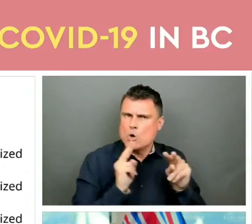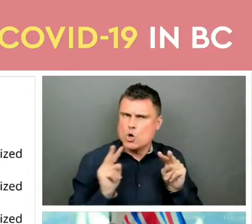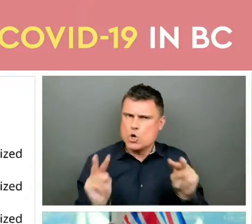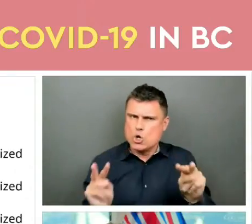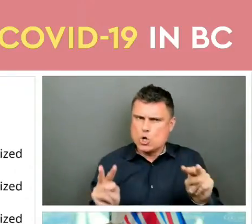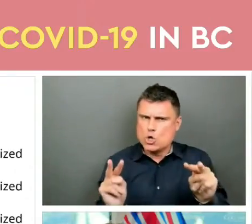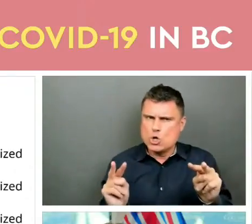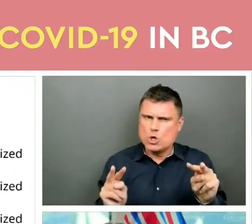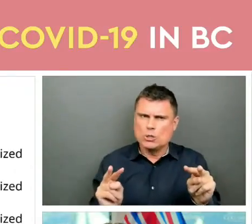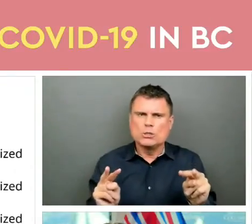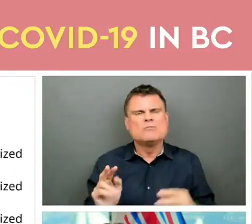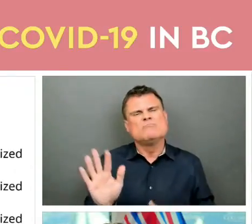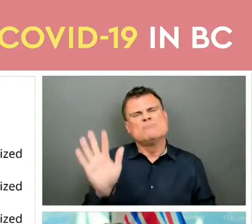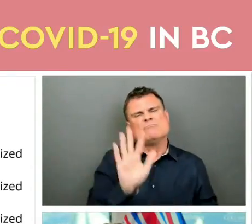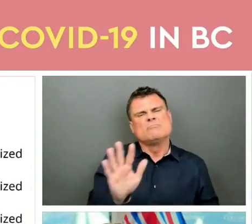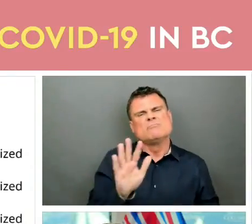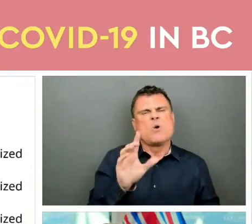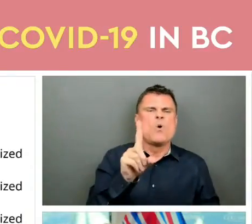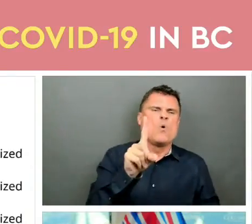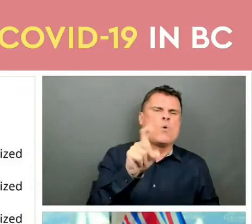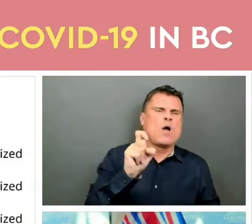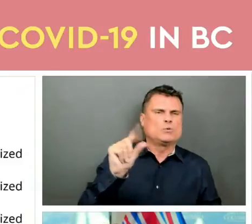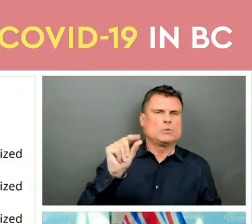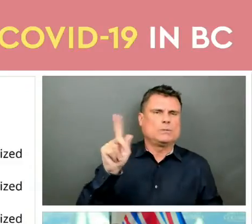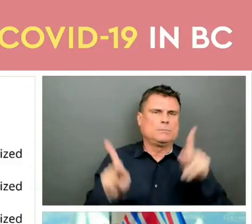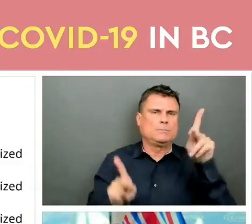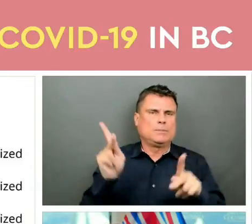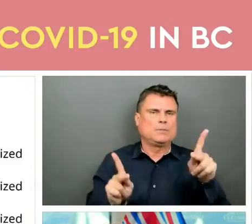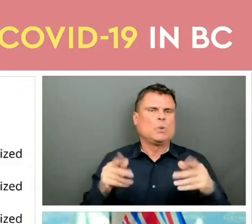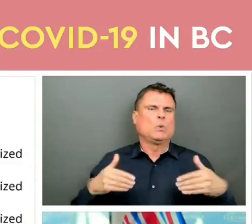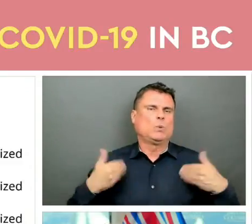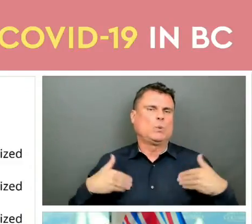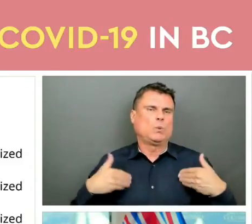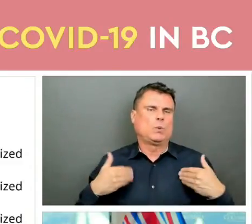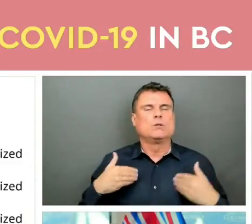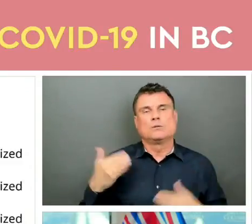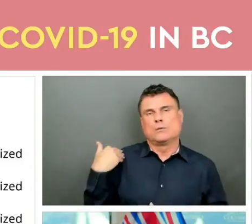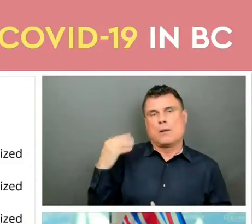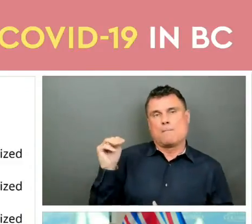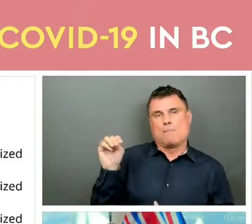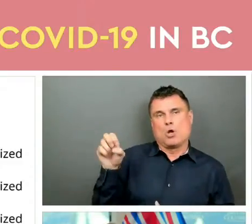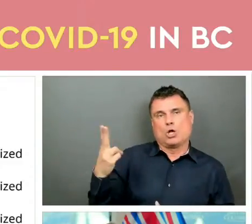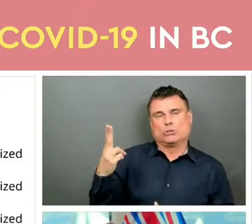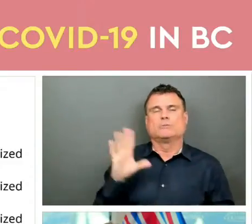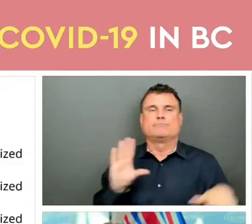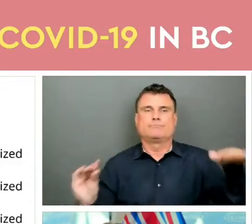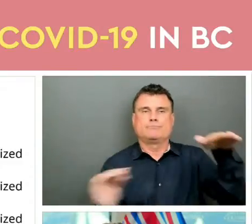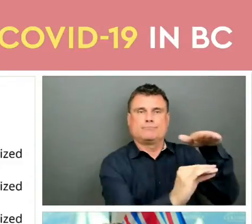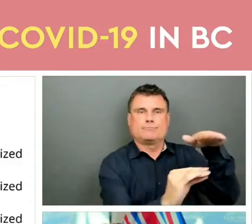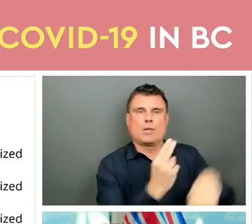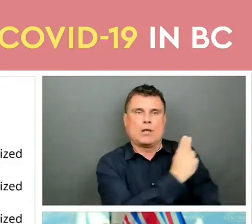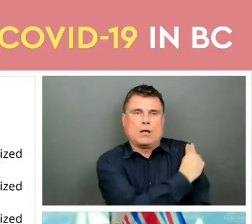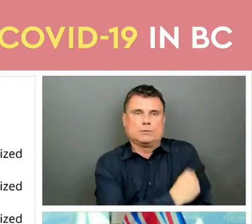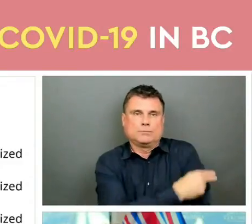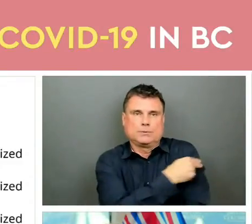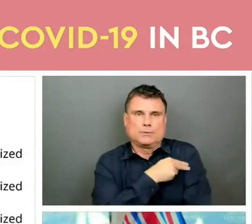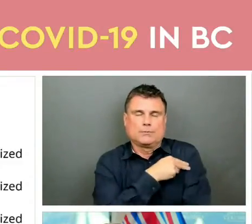people in March who were hospitalized. And the confidence intervals with the